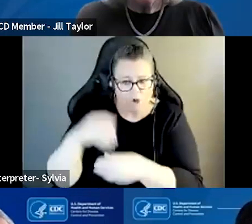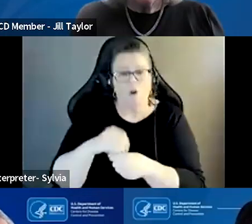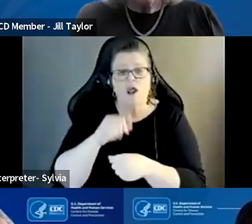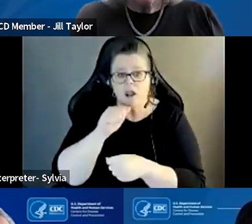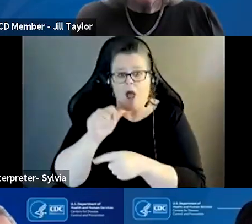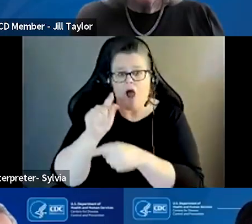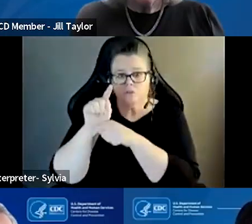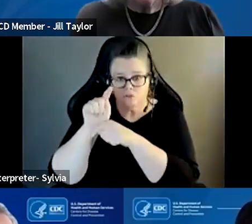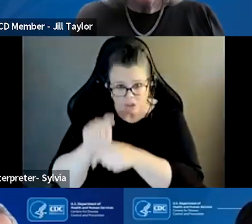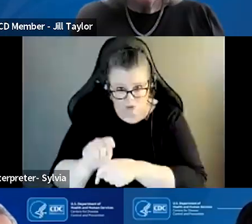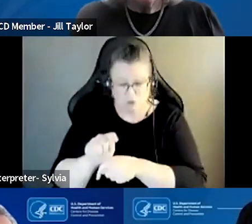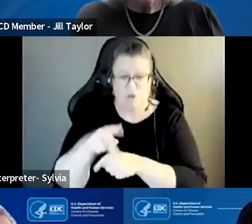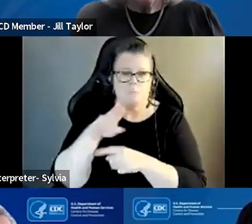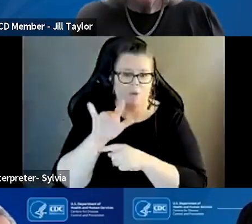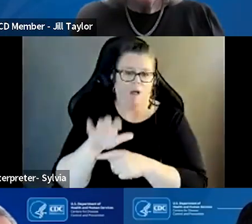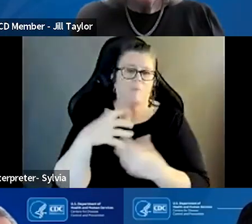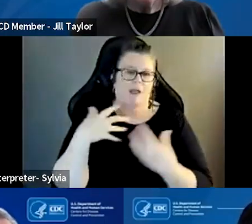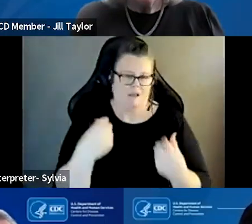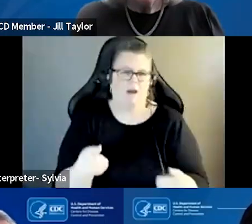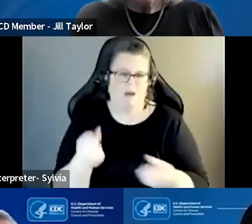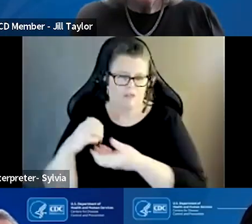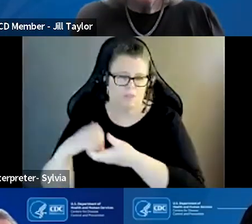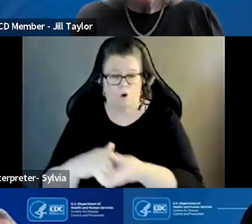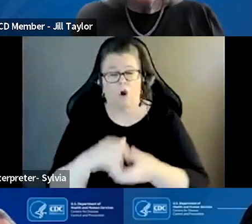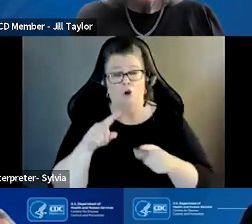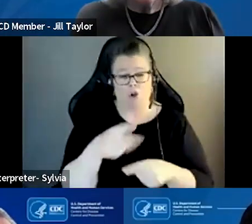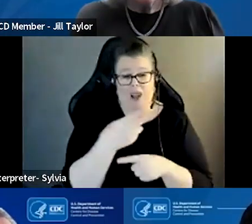During H1N1 and this current pandemic, we've learned a lot